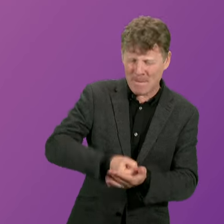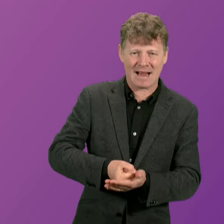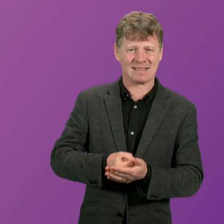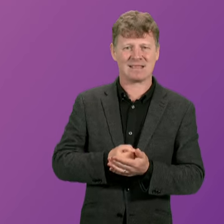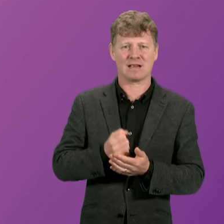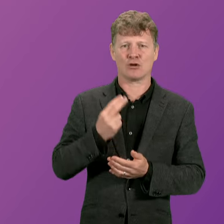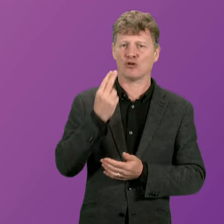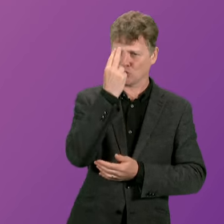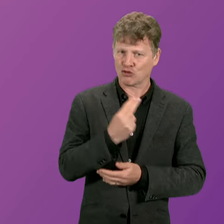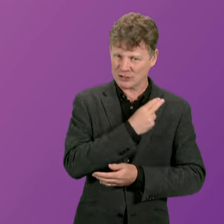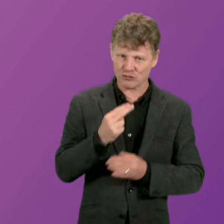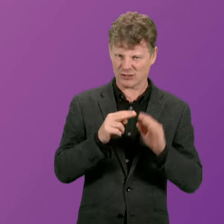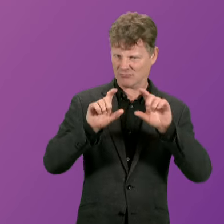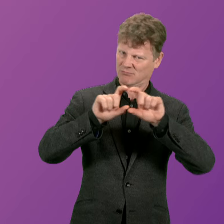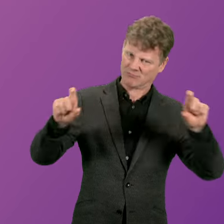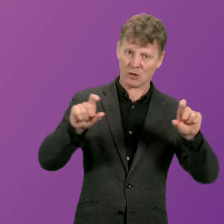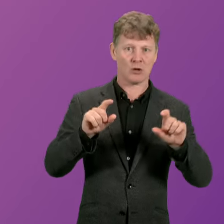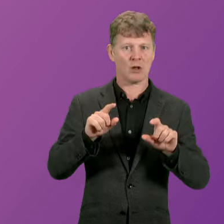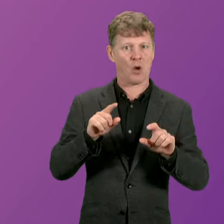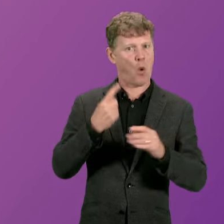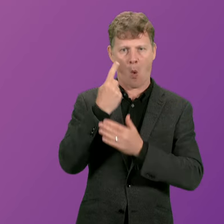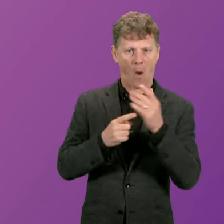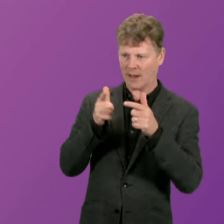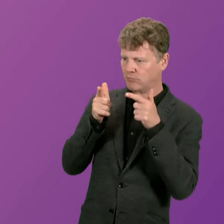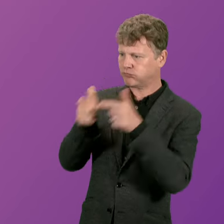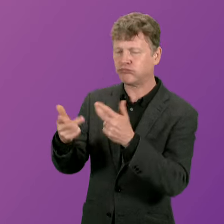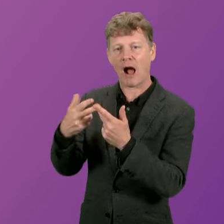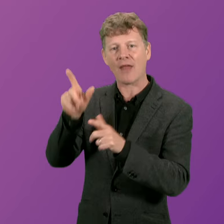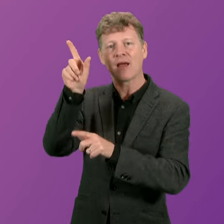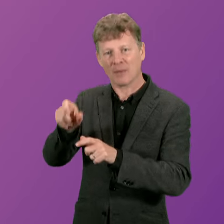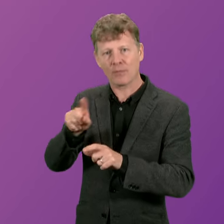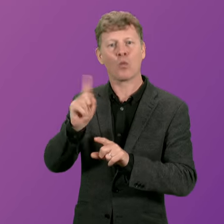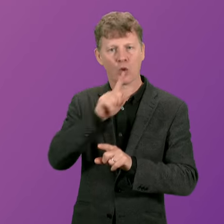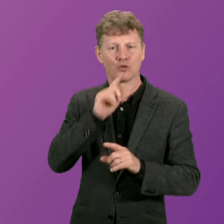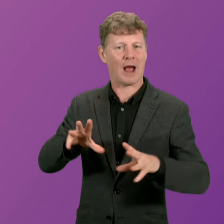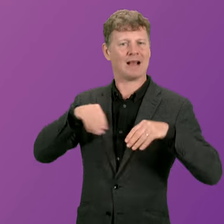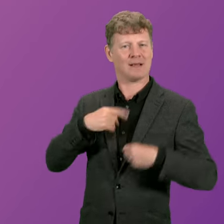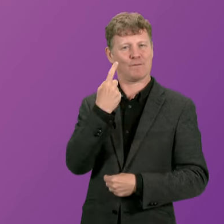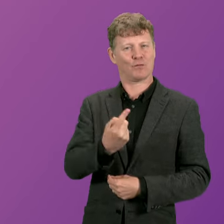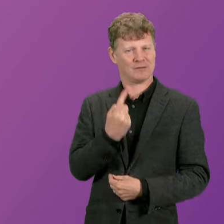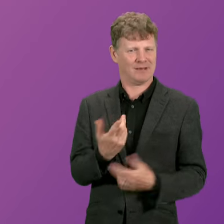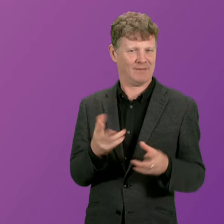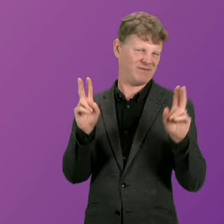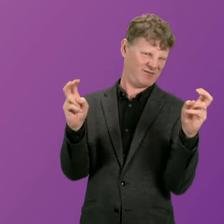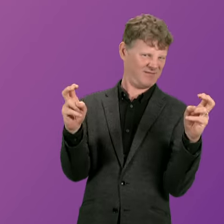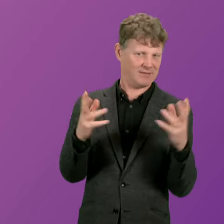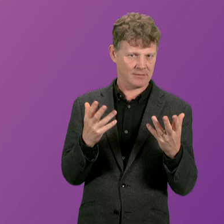doing unto others what you would have done unto yourself. It worries me that